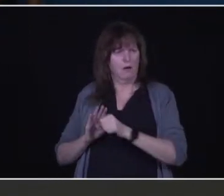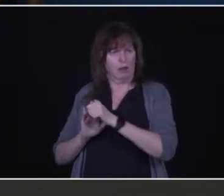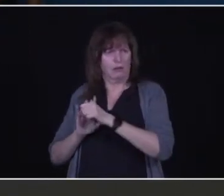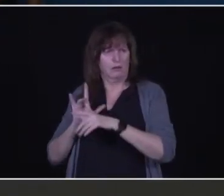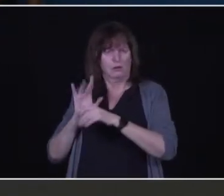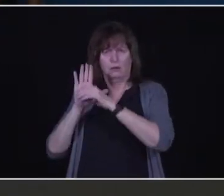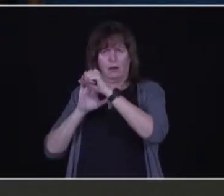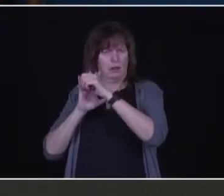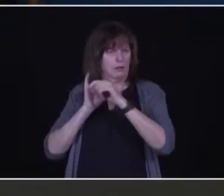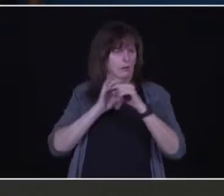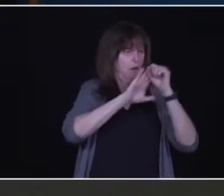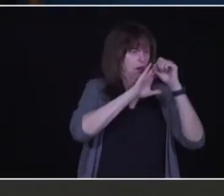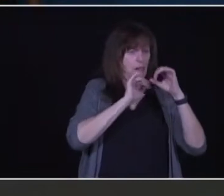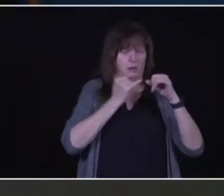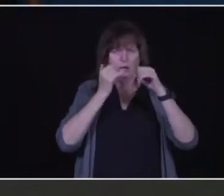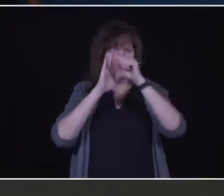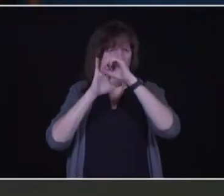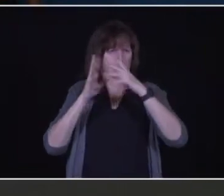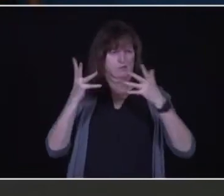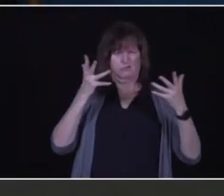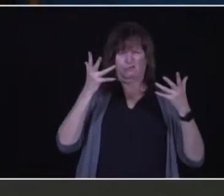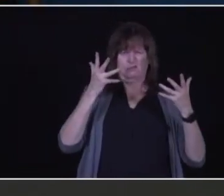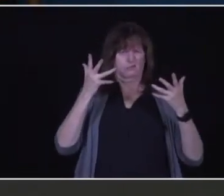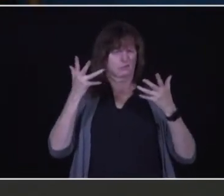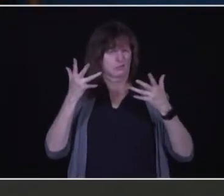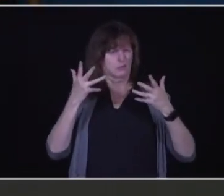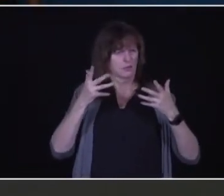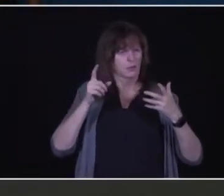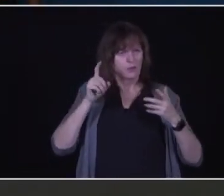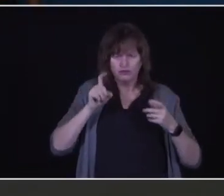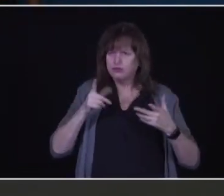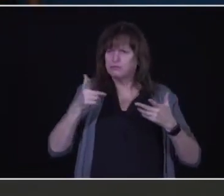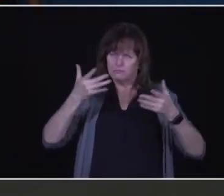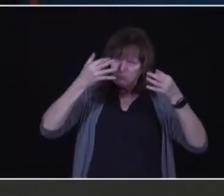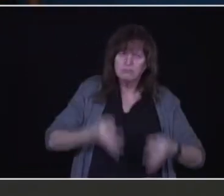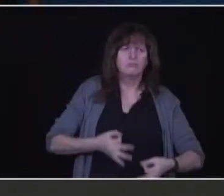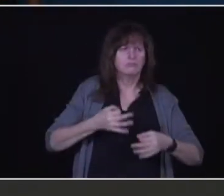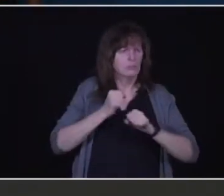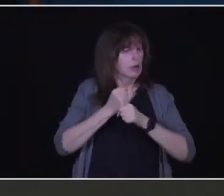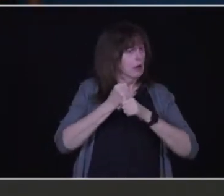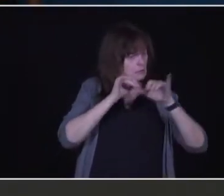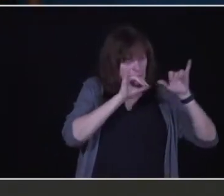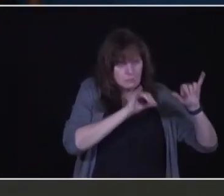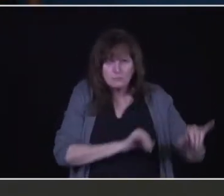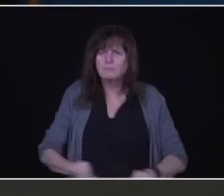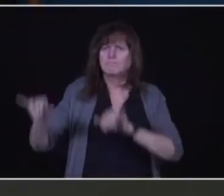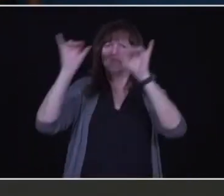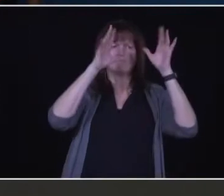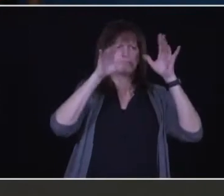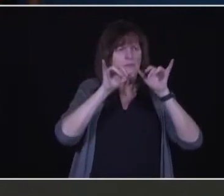local public health units. Would not make sense from your perspective to have consistency across the board and all of